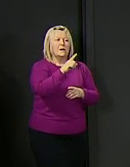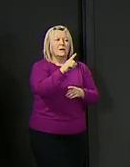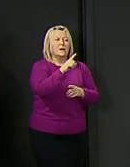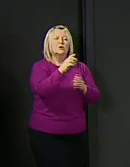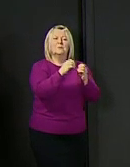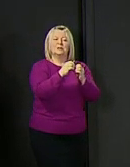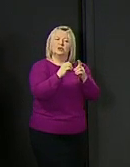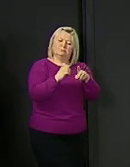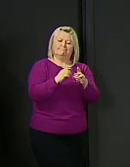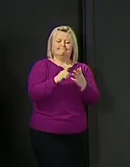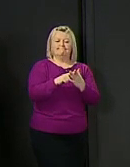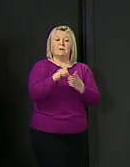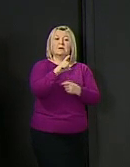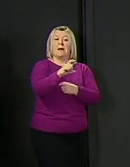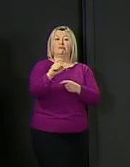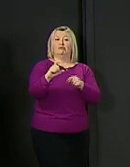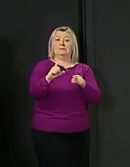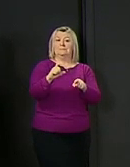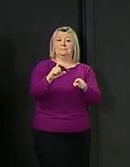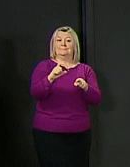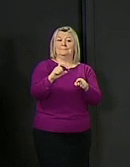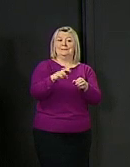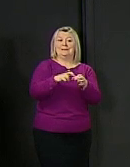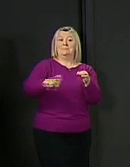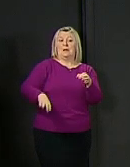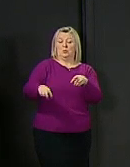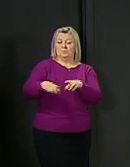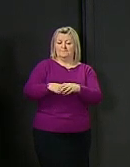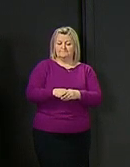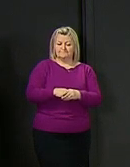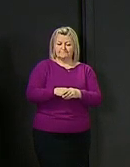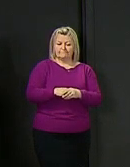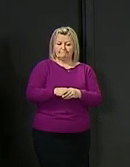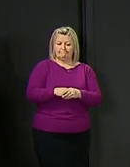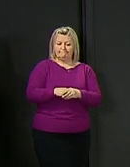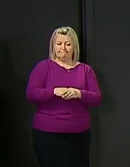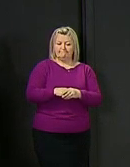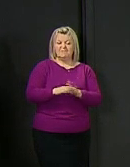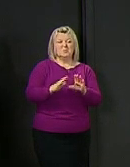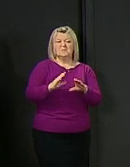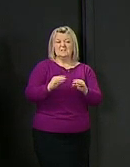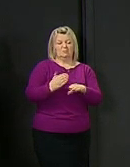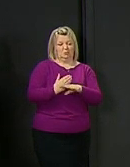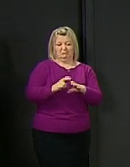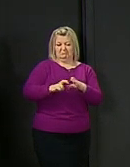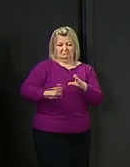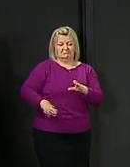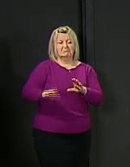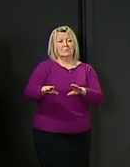in terms of the original statement that went out I think on the Saturday night going into